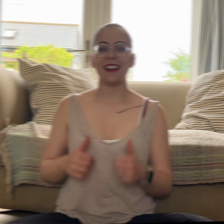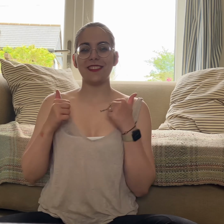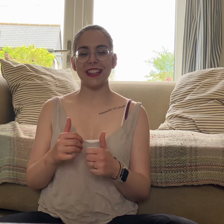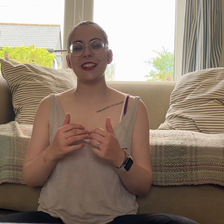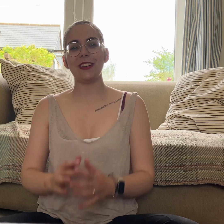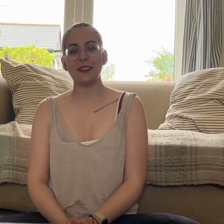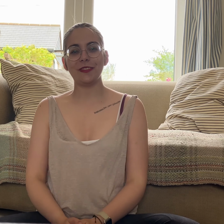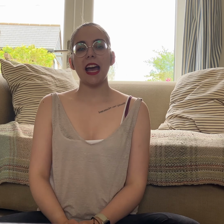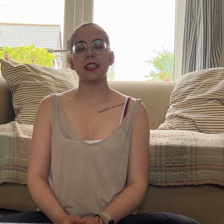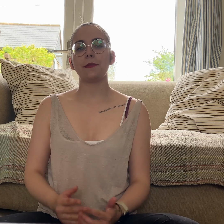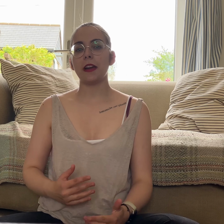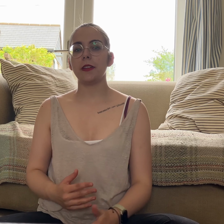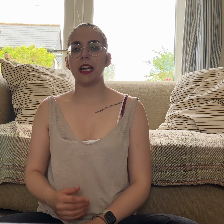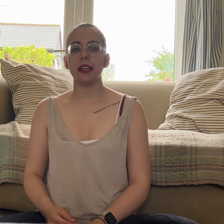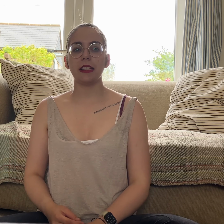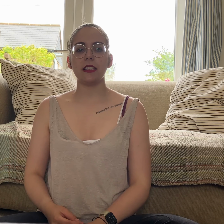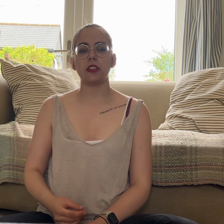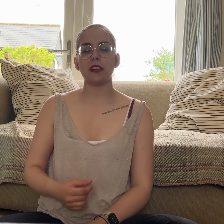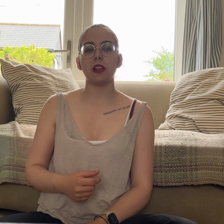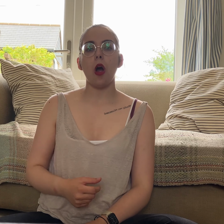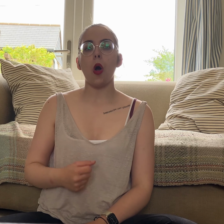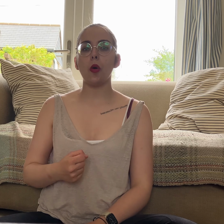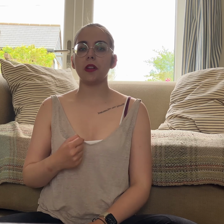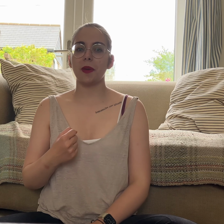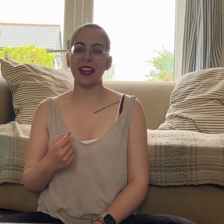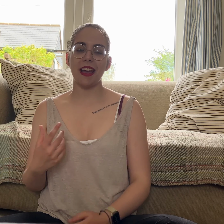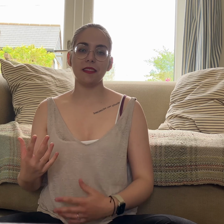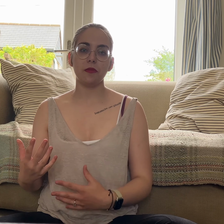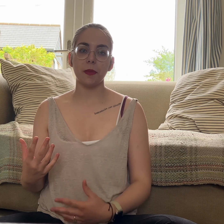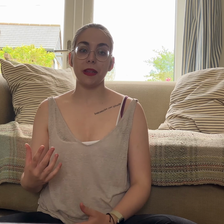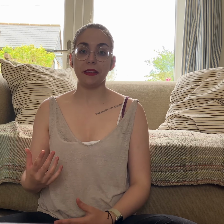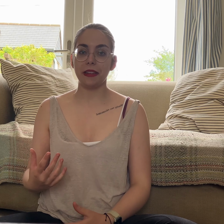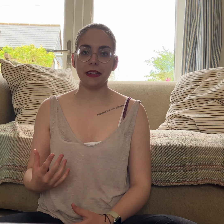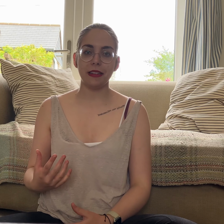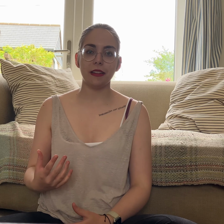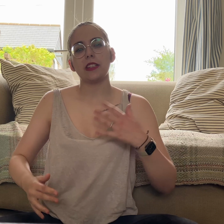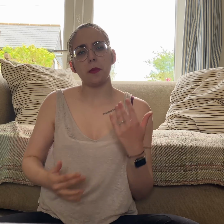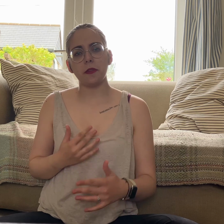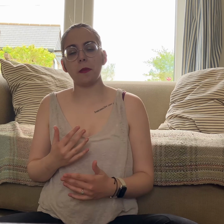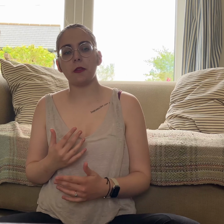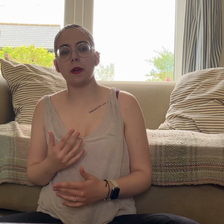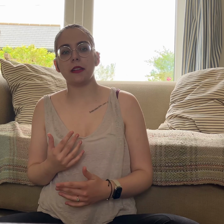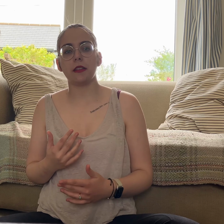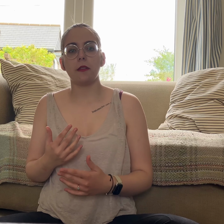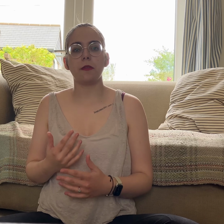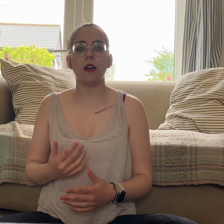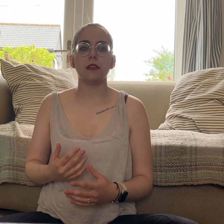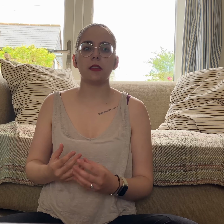Great job! At the very end is just "hold my hand" repeated (x9), some of them are quite fast,